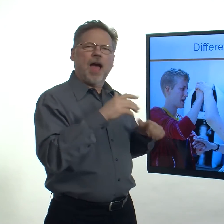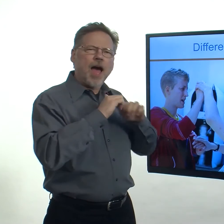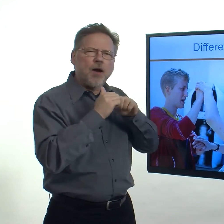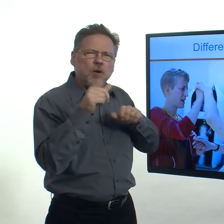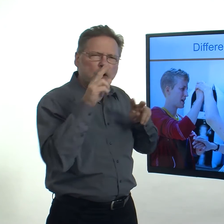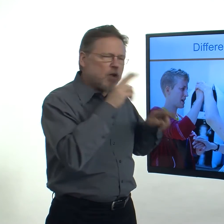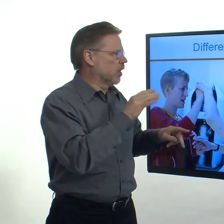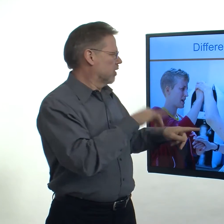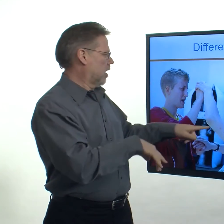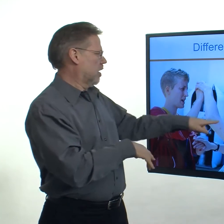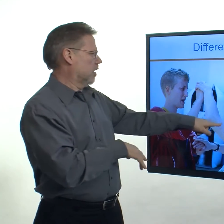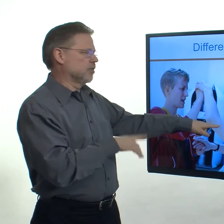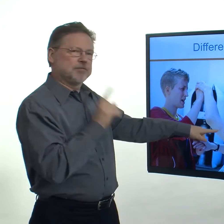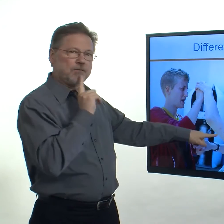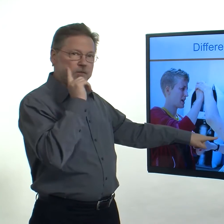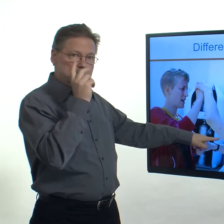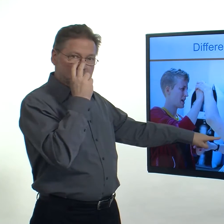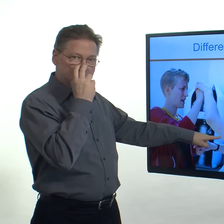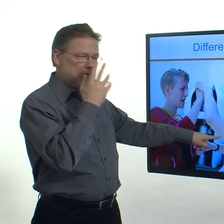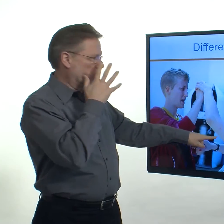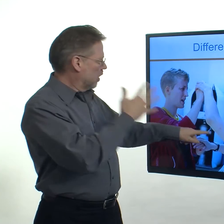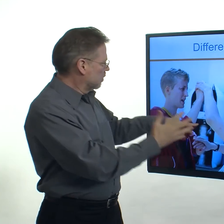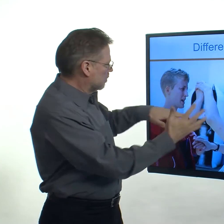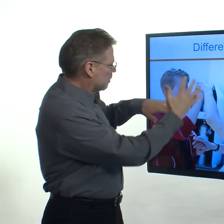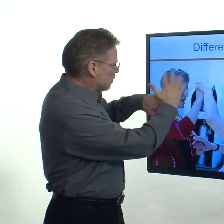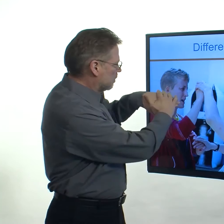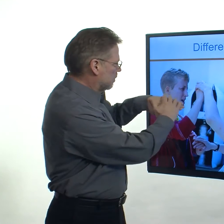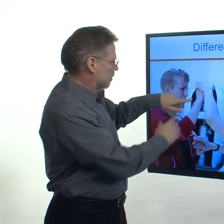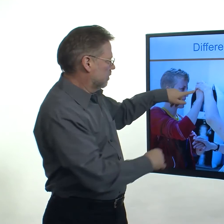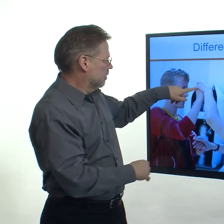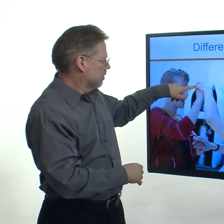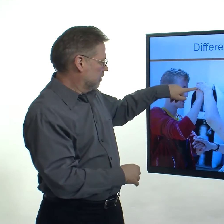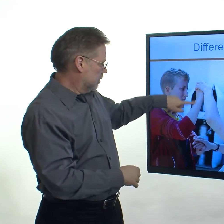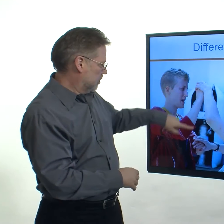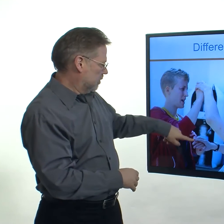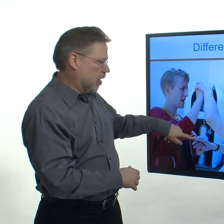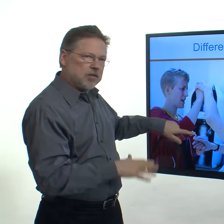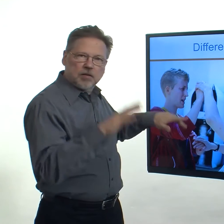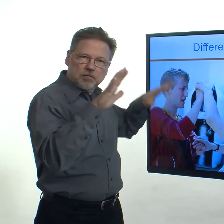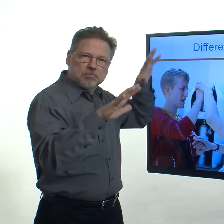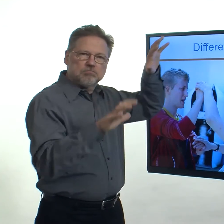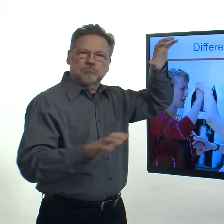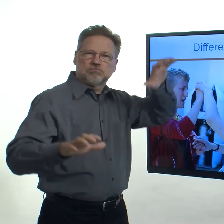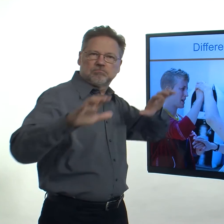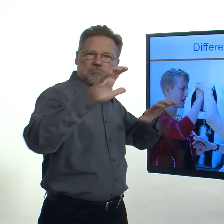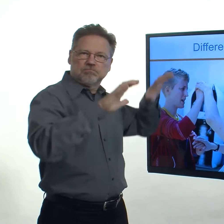The DeafBlind person puts both their hands on top of the other person’s hands, moving along with them as they sign.